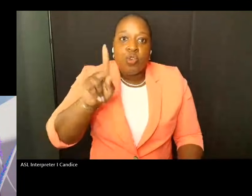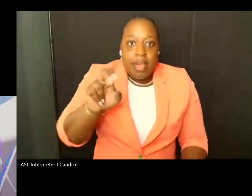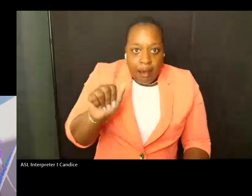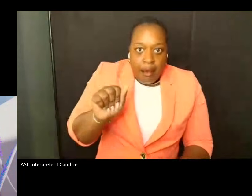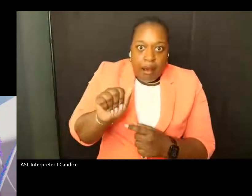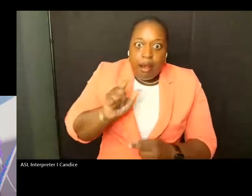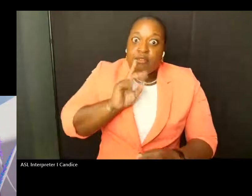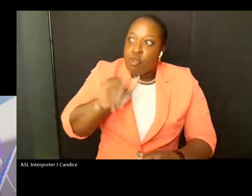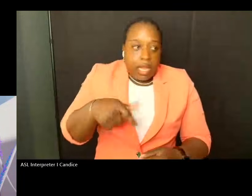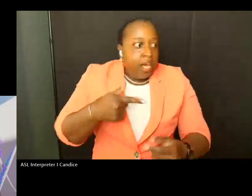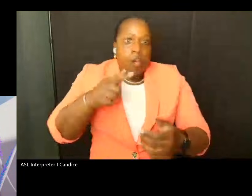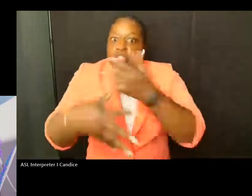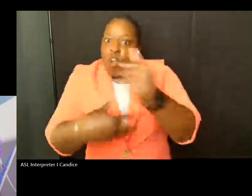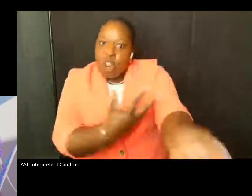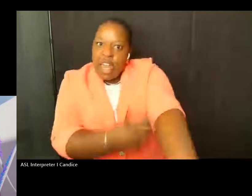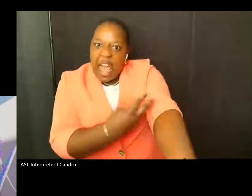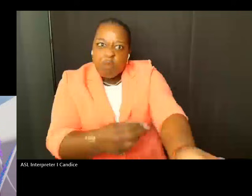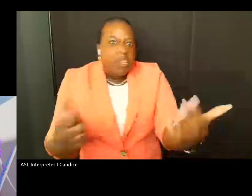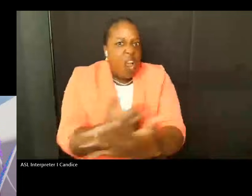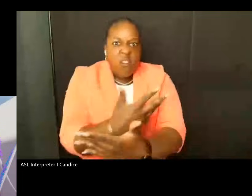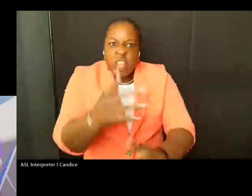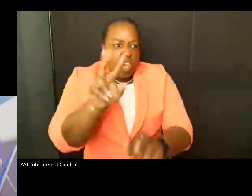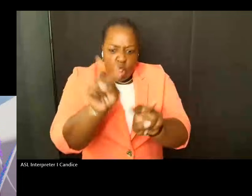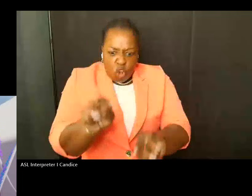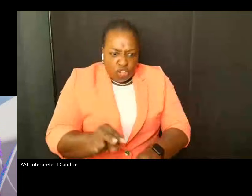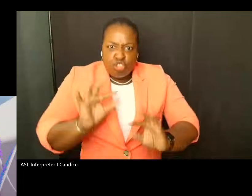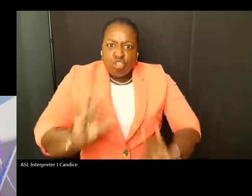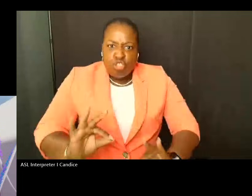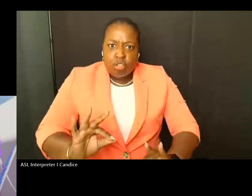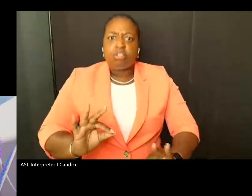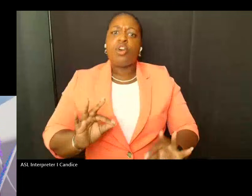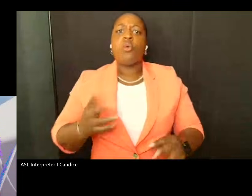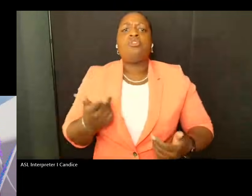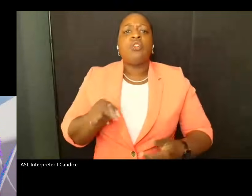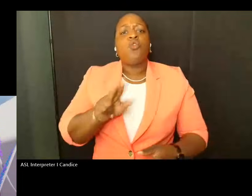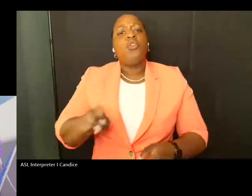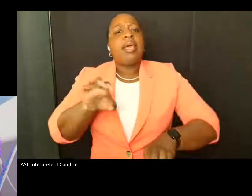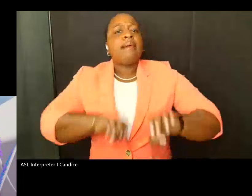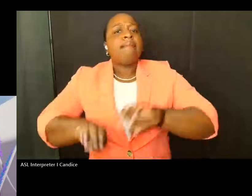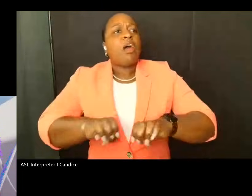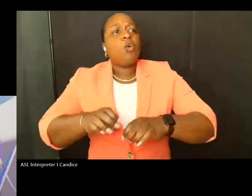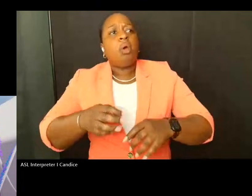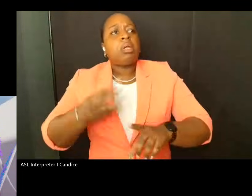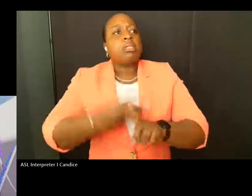we just chose to reevaluate this in the next six months. But what I will say is that